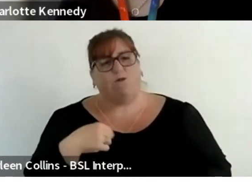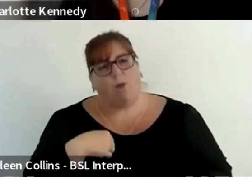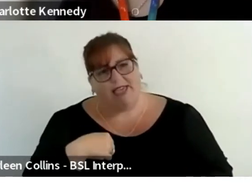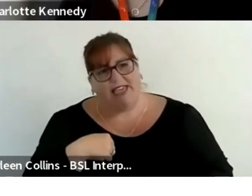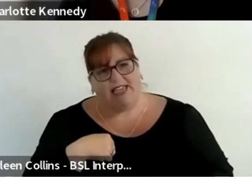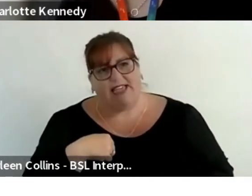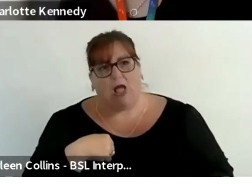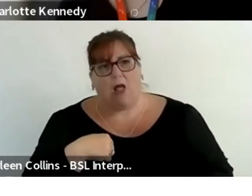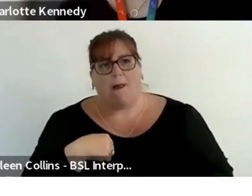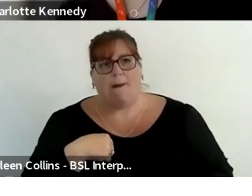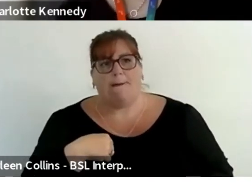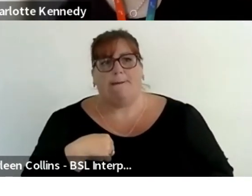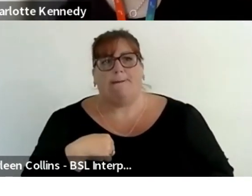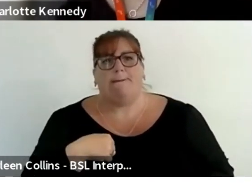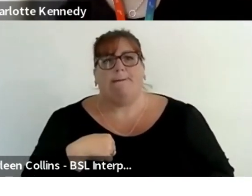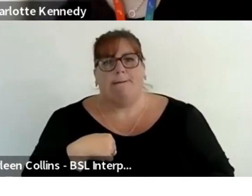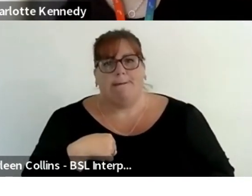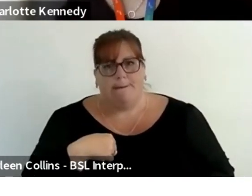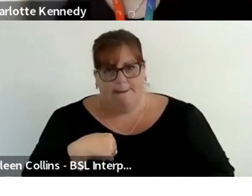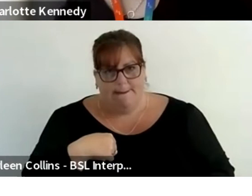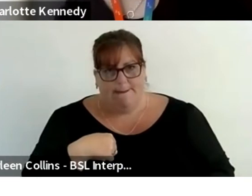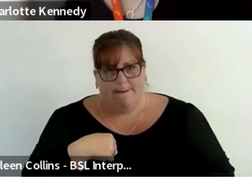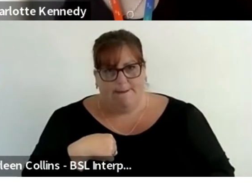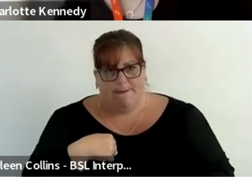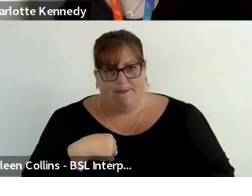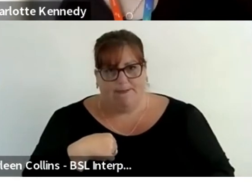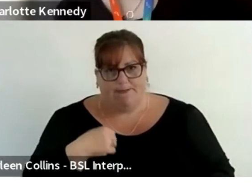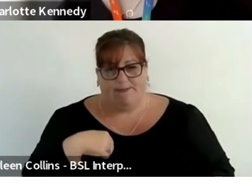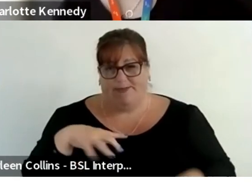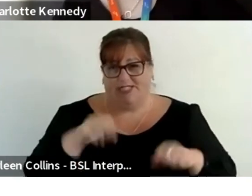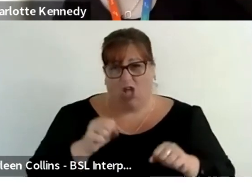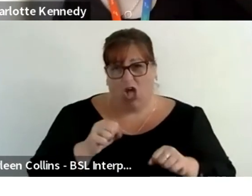that I said no to adjustments the first time, yet I was asked again.